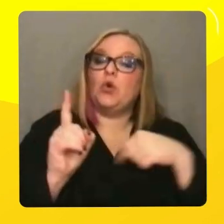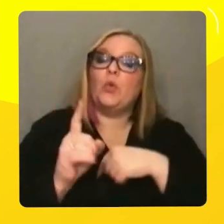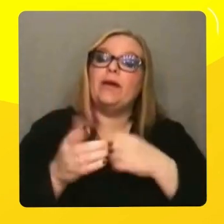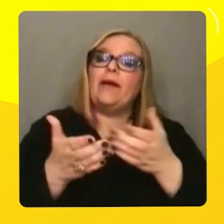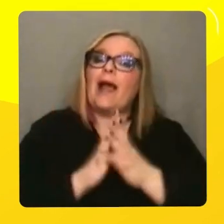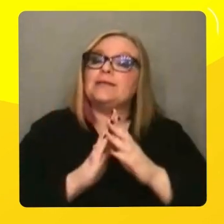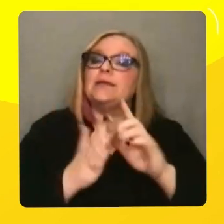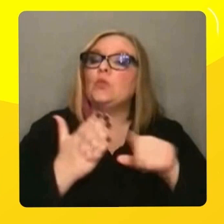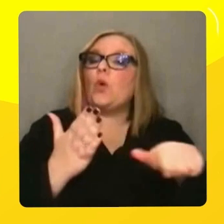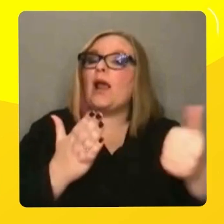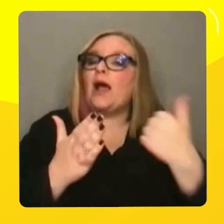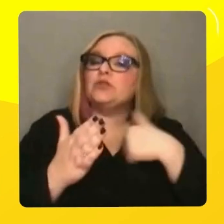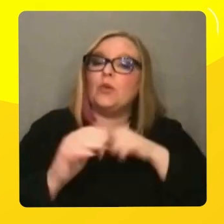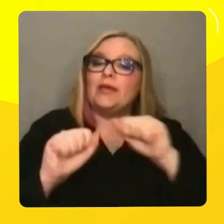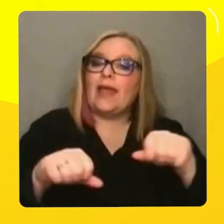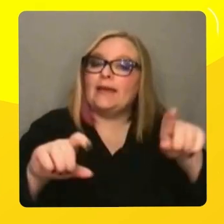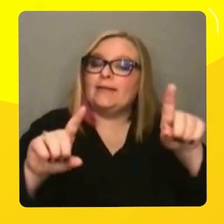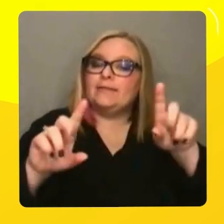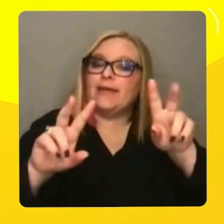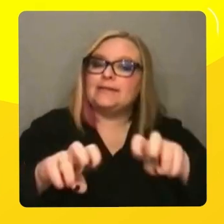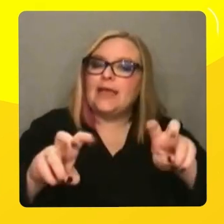to enhance the inclusiveness of this process?